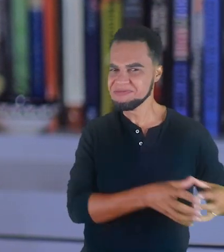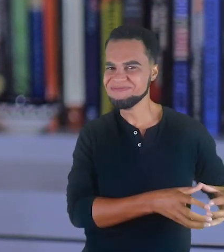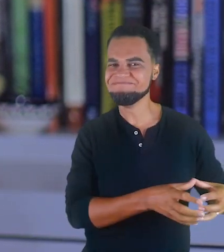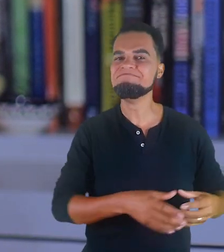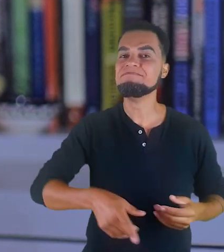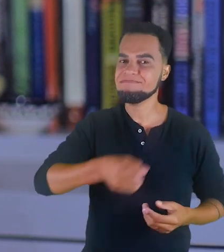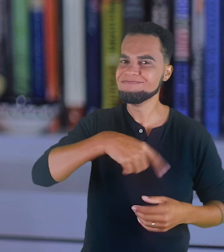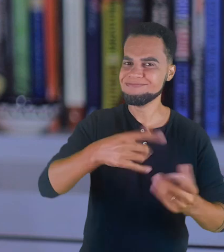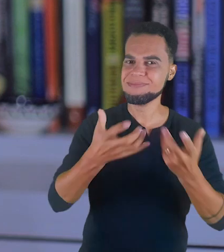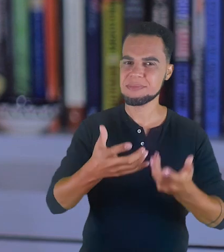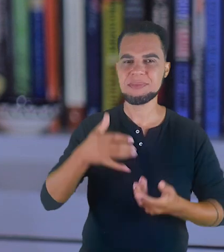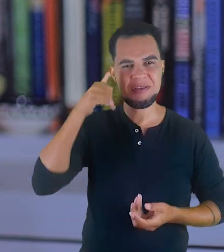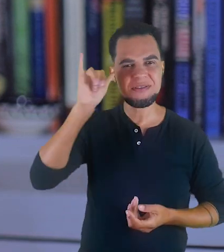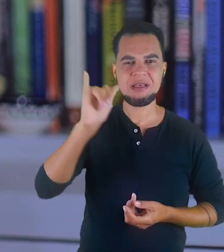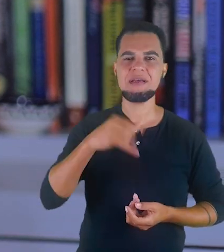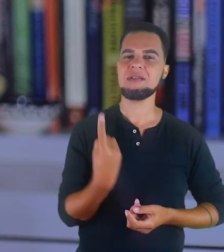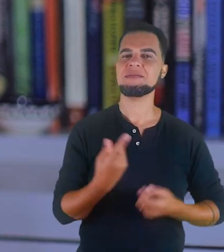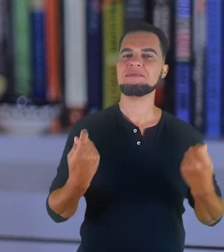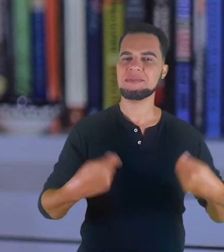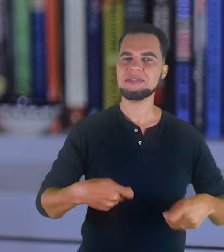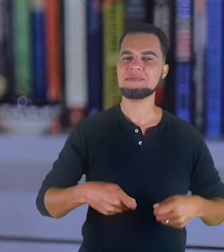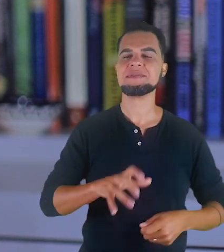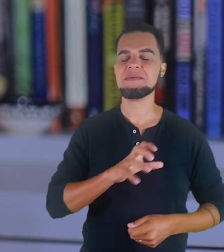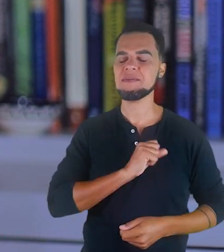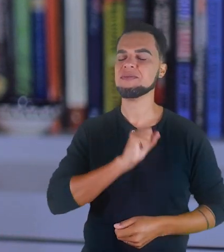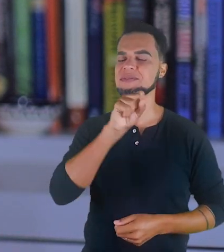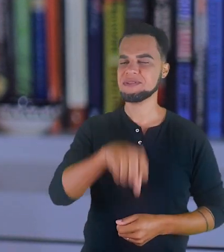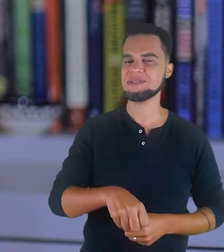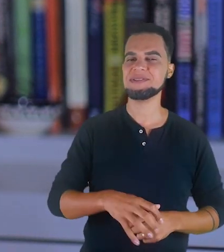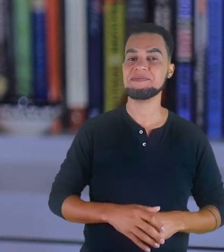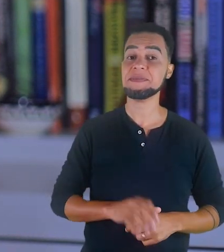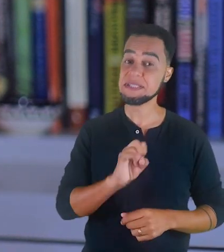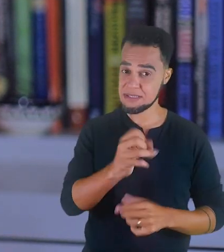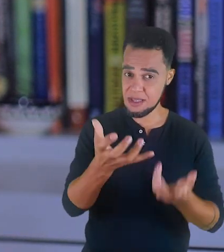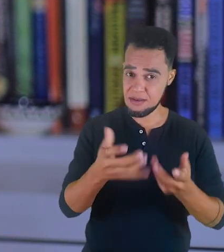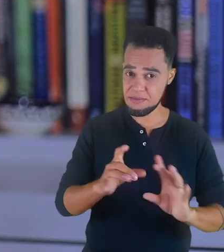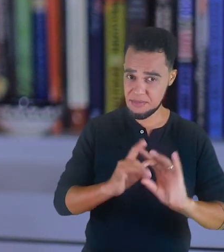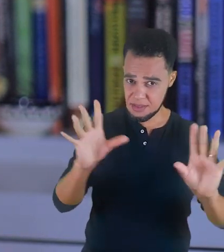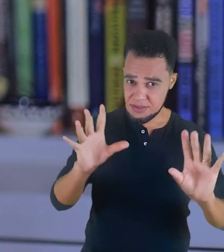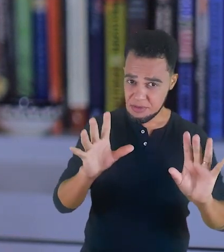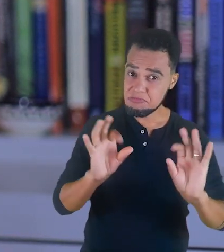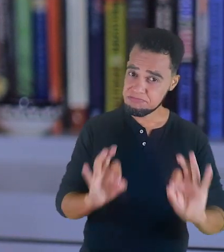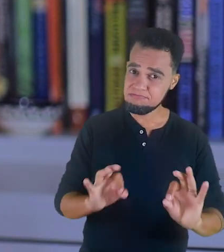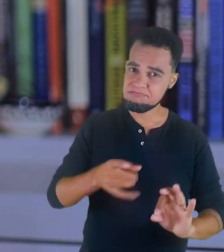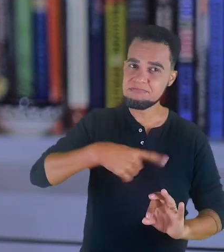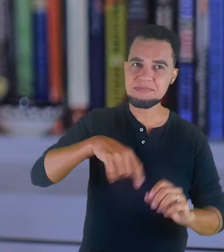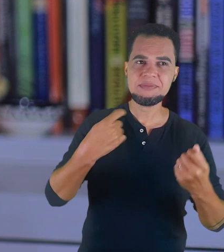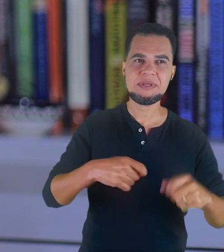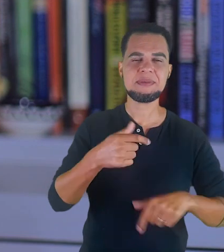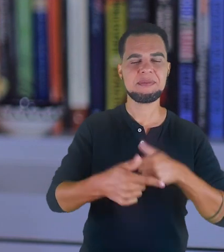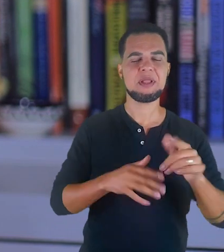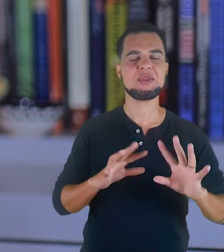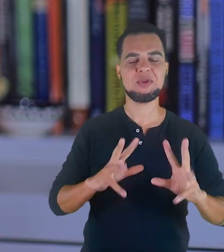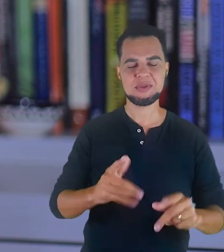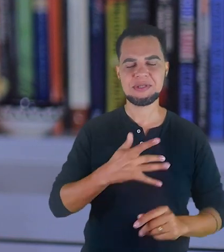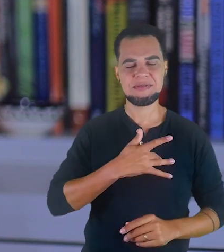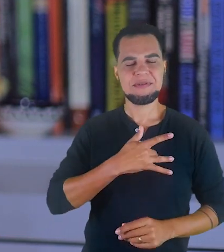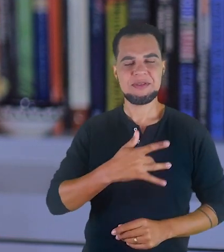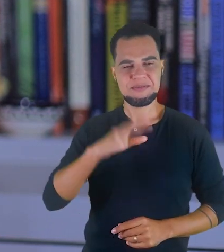If that's what we want to avoid, we actually need love. If we want liberation, we need to work on all the affections,